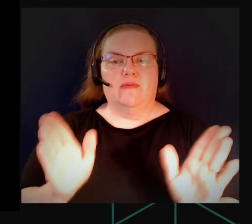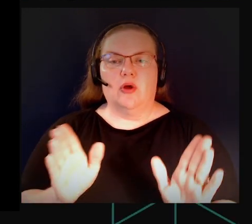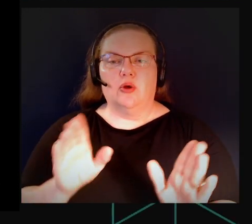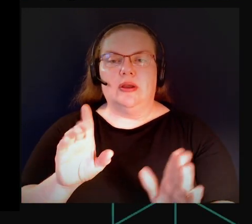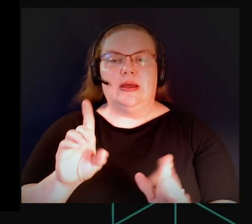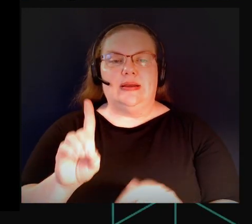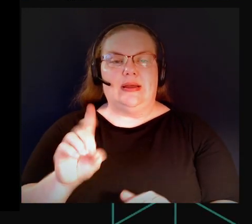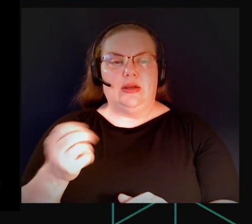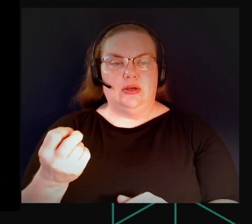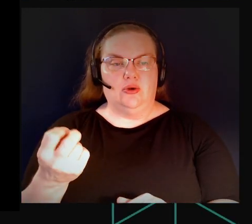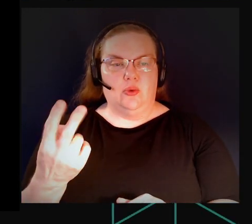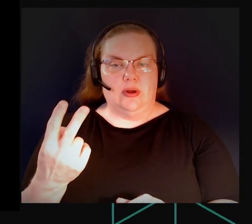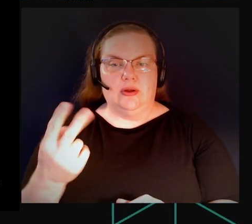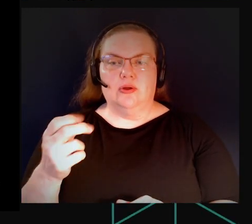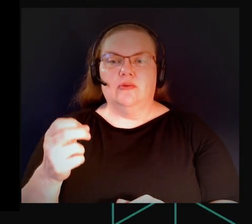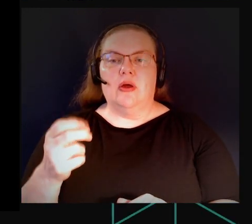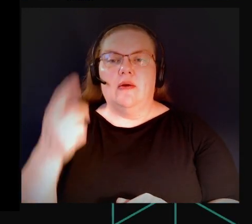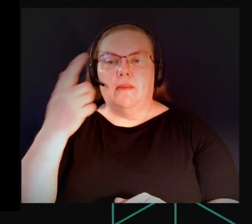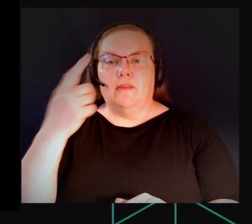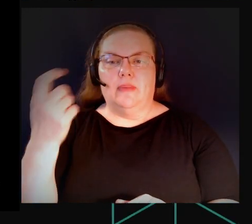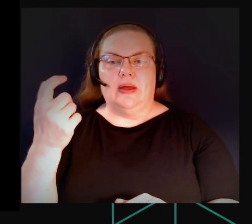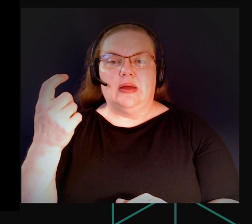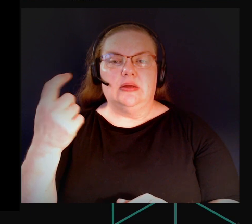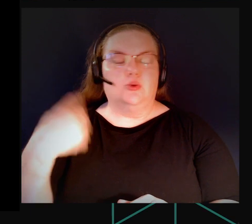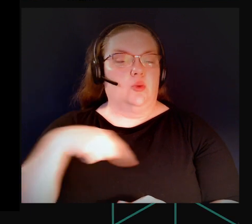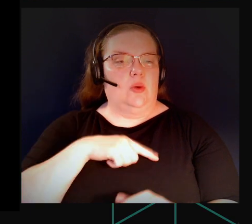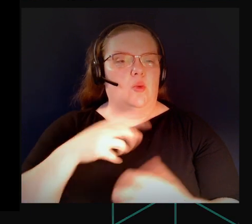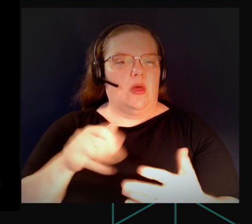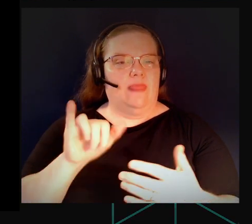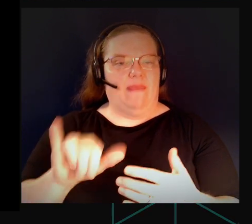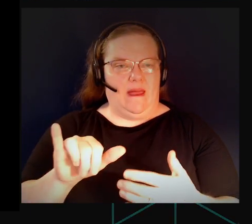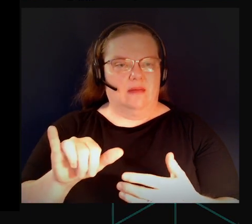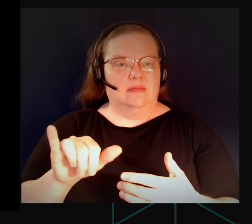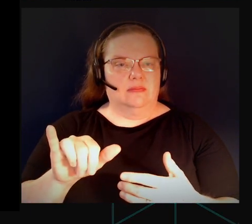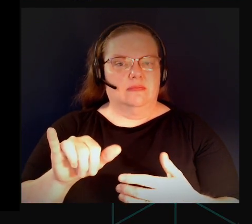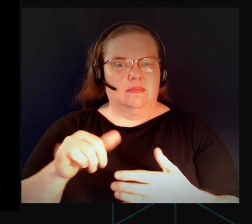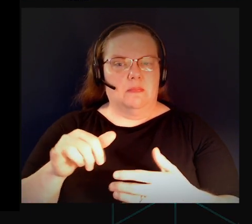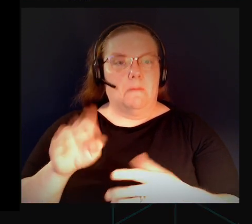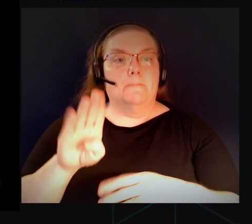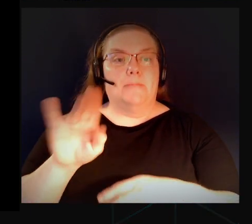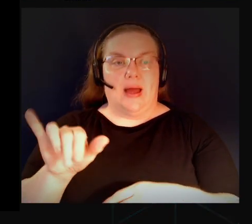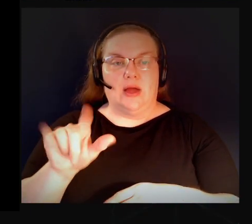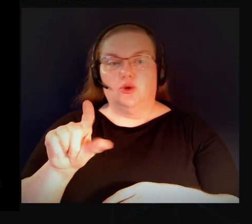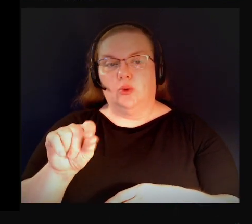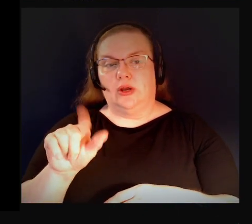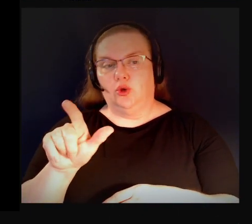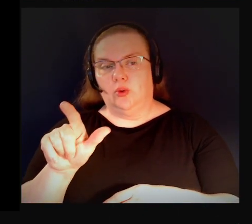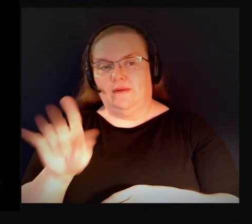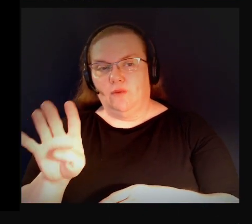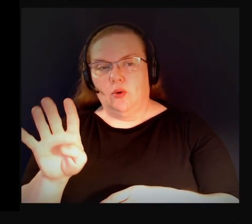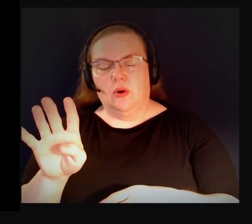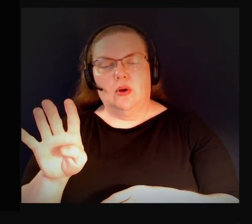for Windows platforms in 2024, especially since it's been the only choice on Xbox platforms for many years now.